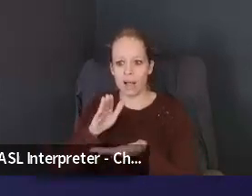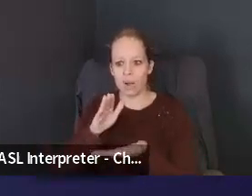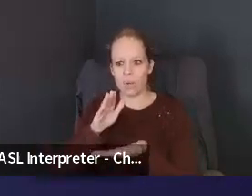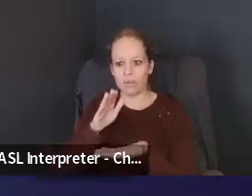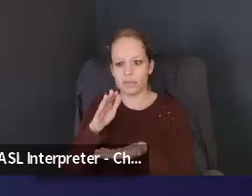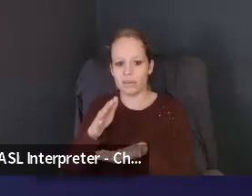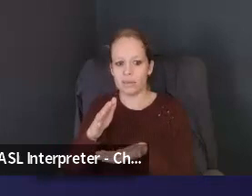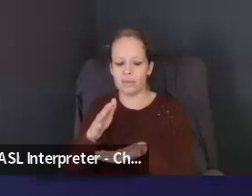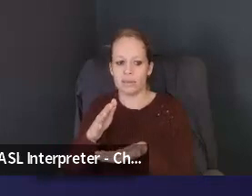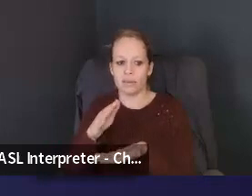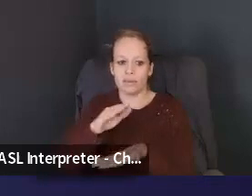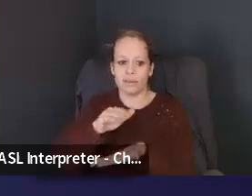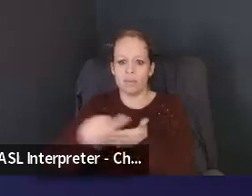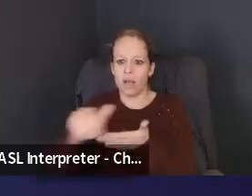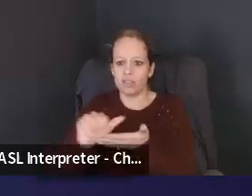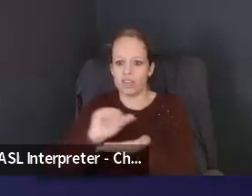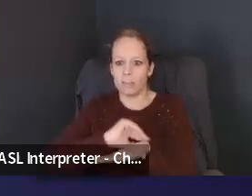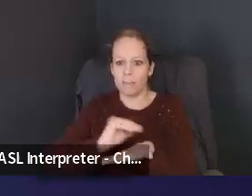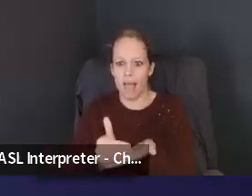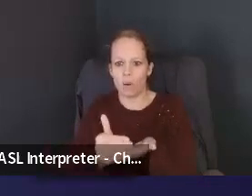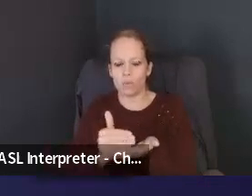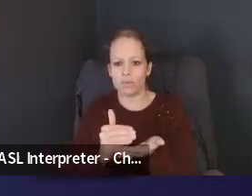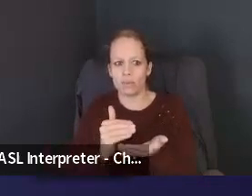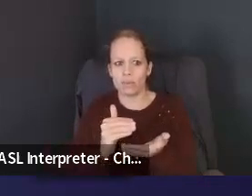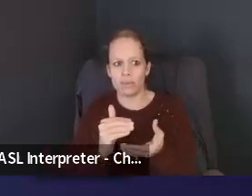sit there and really figure out exactly how many hours something is going to take. But,